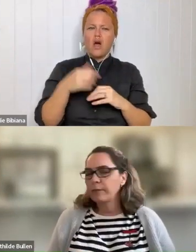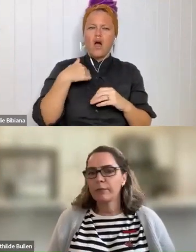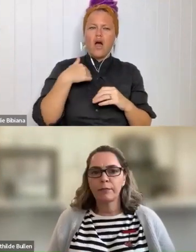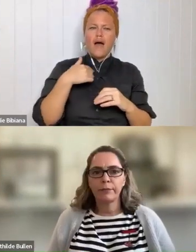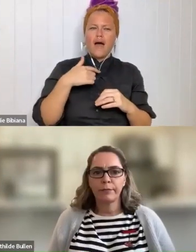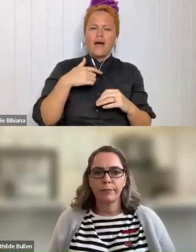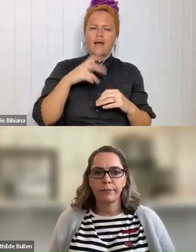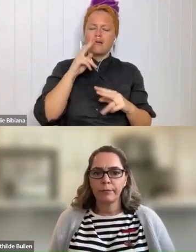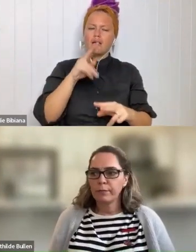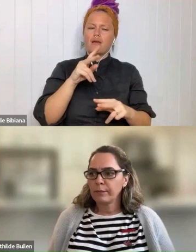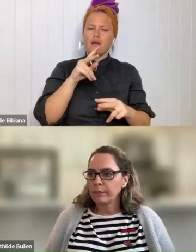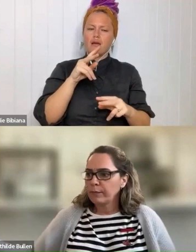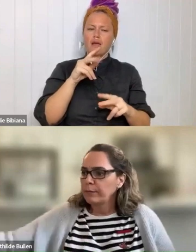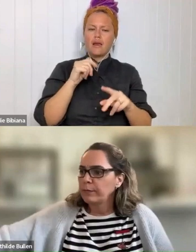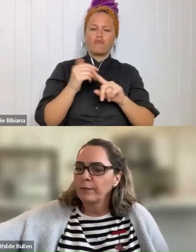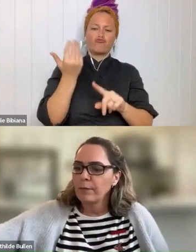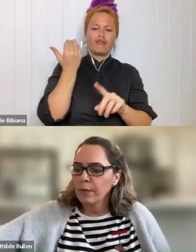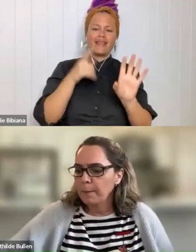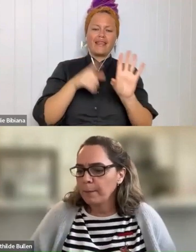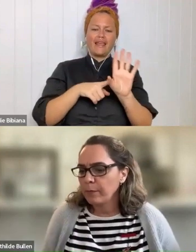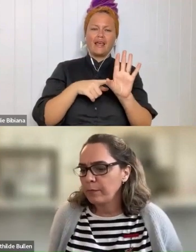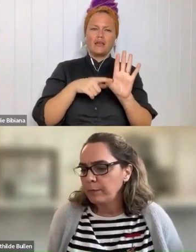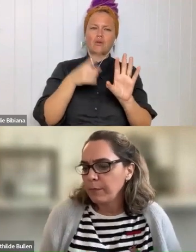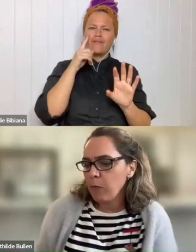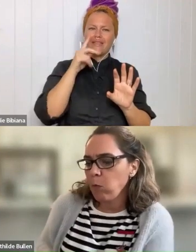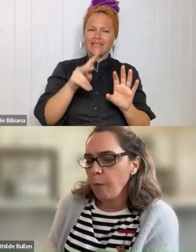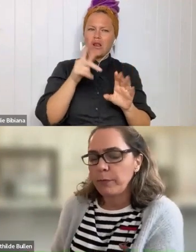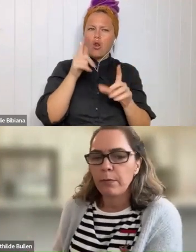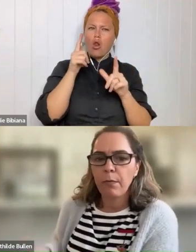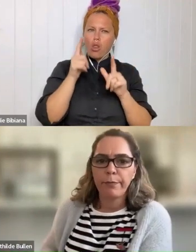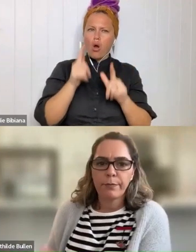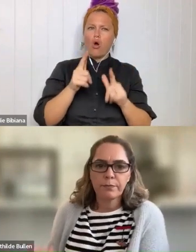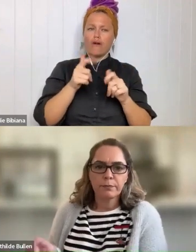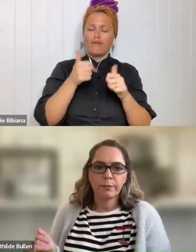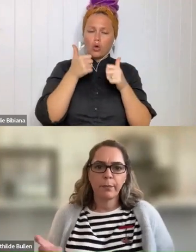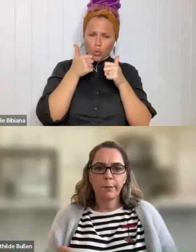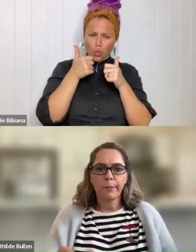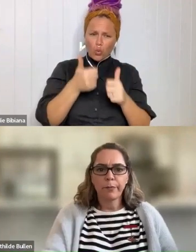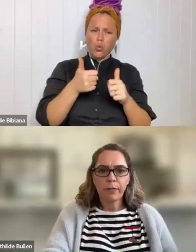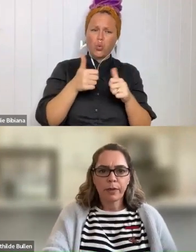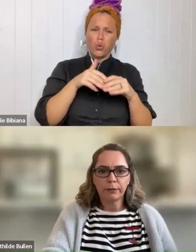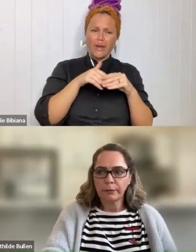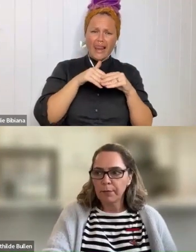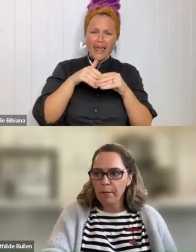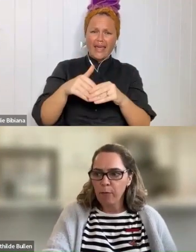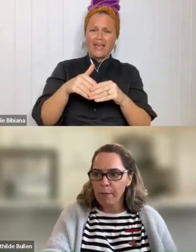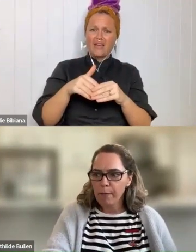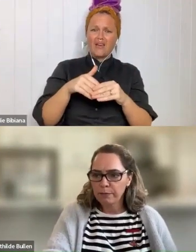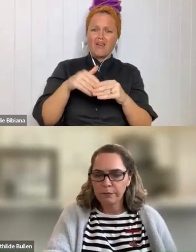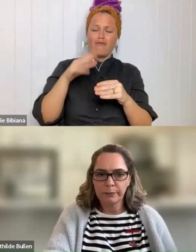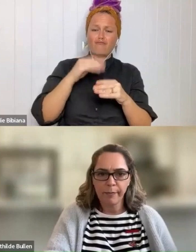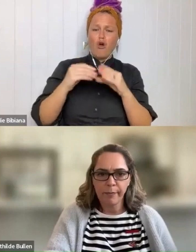to be that in recent years, we've seen a lot of good leaders who've come from historically marginalized backgrounds into